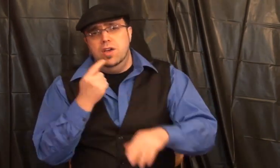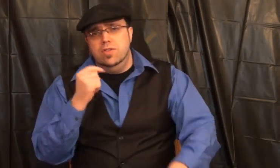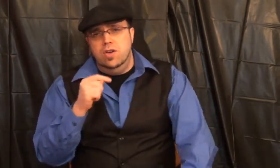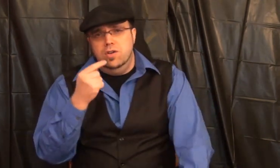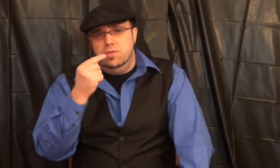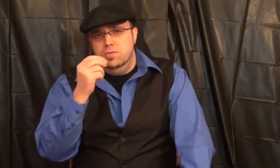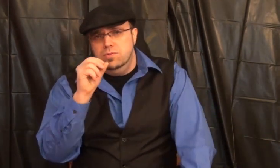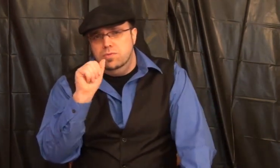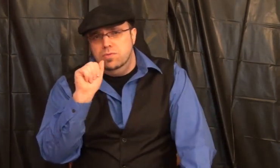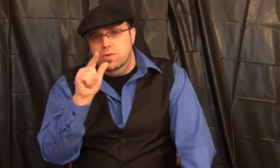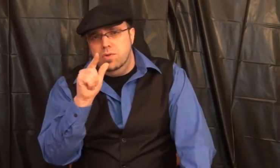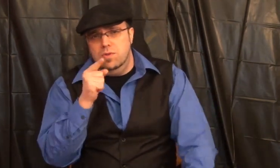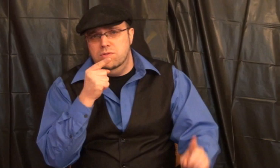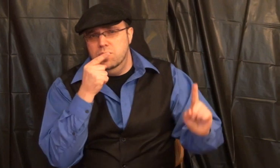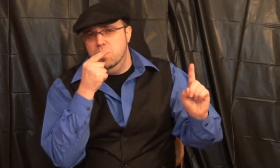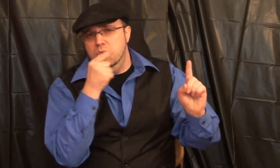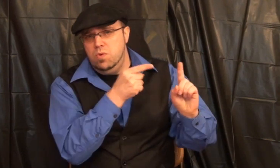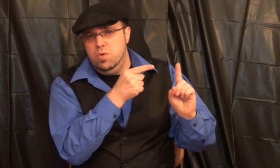We should focus on our goal.